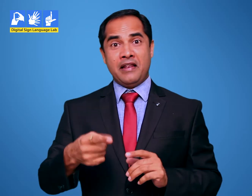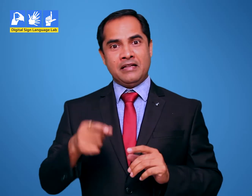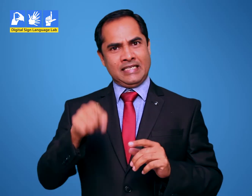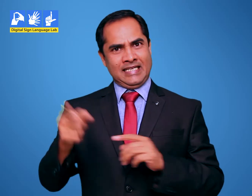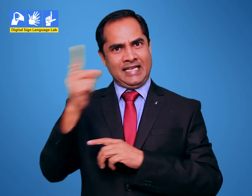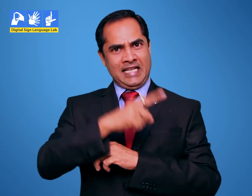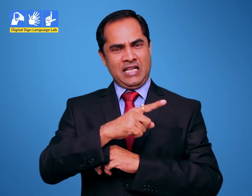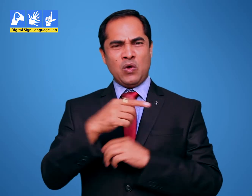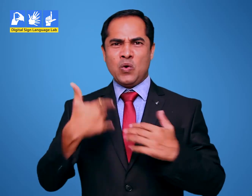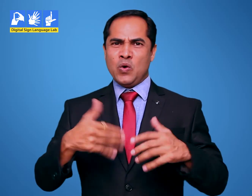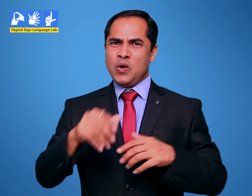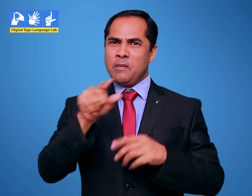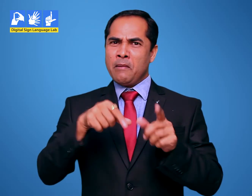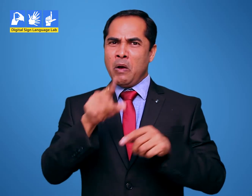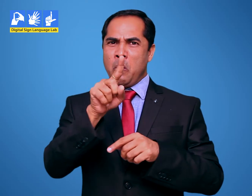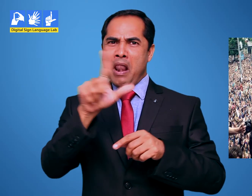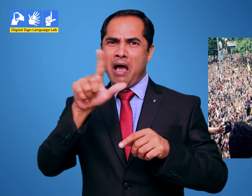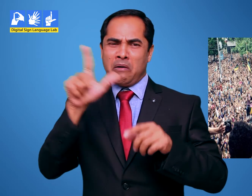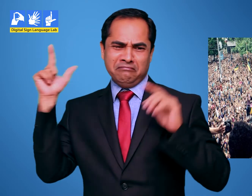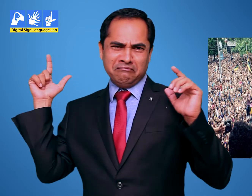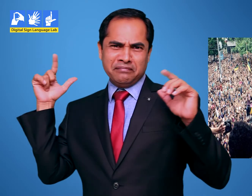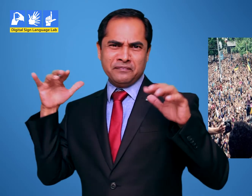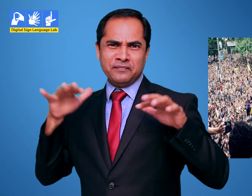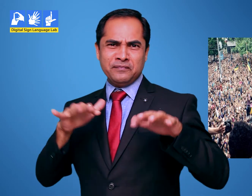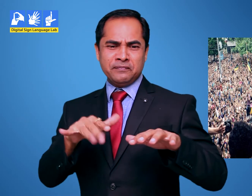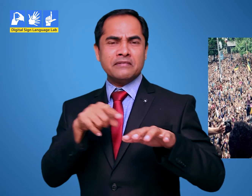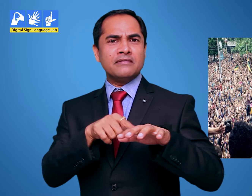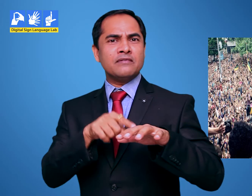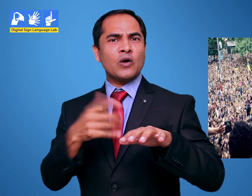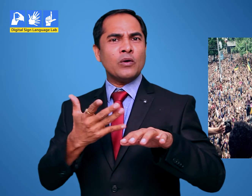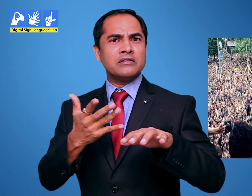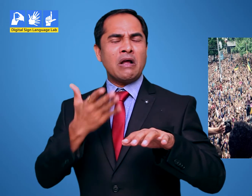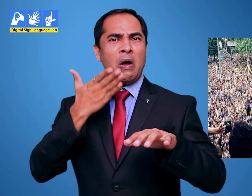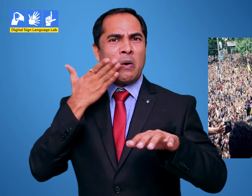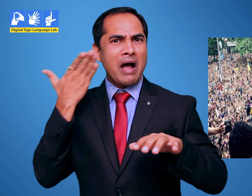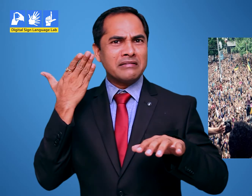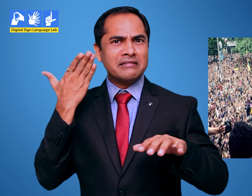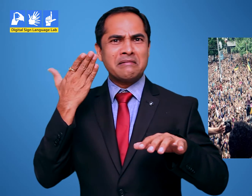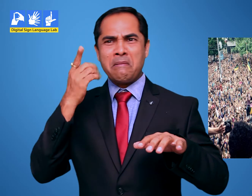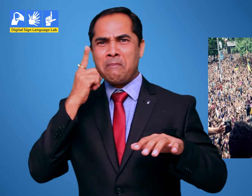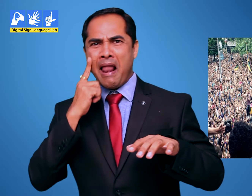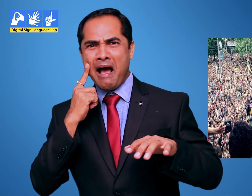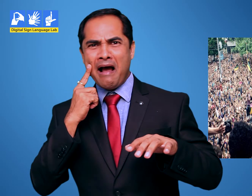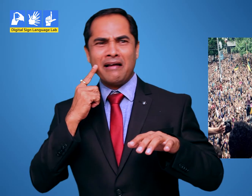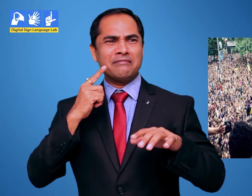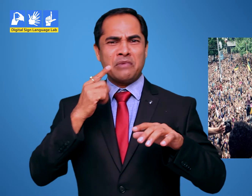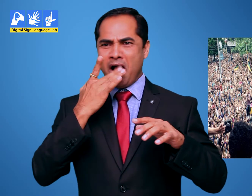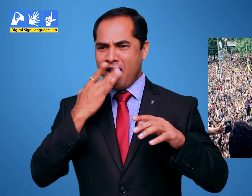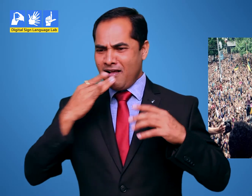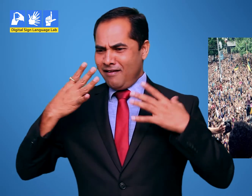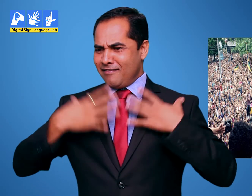That day, more than 1 lakh people - South African men, women and children - all races